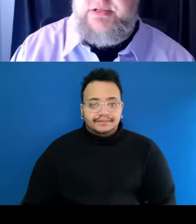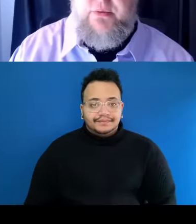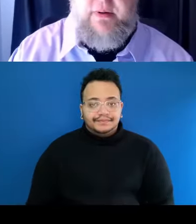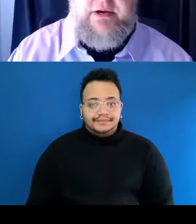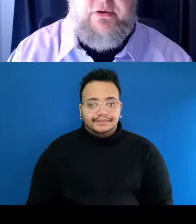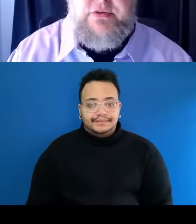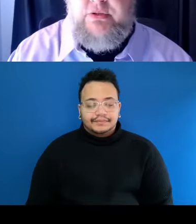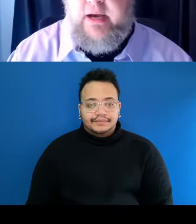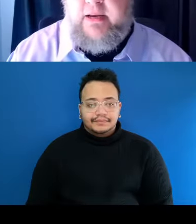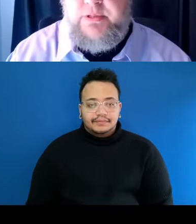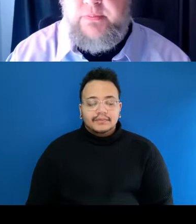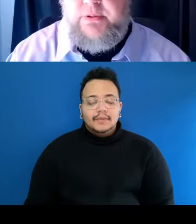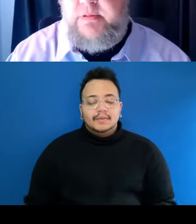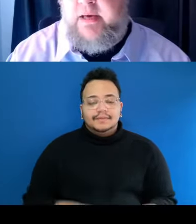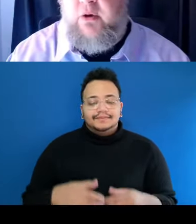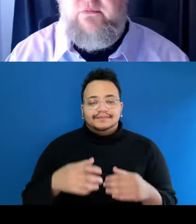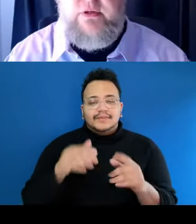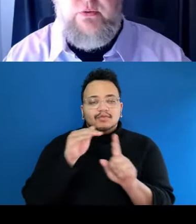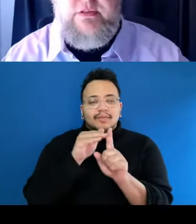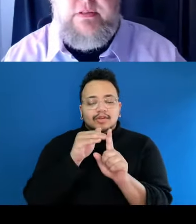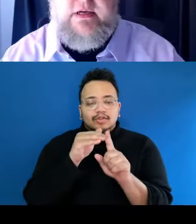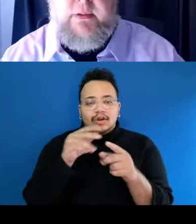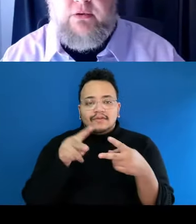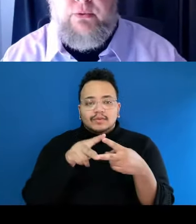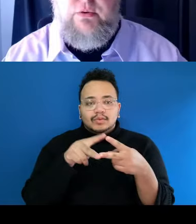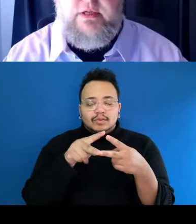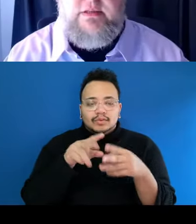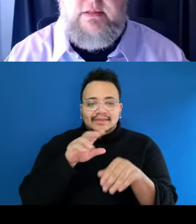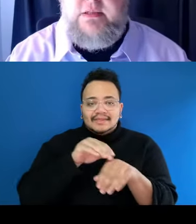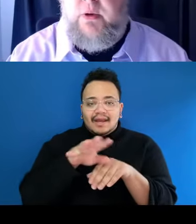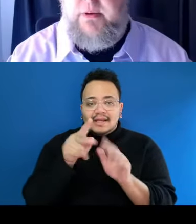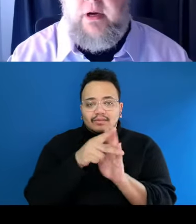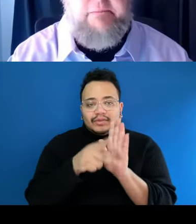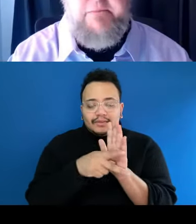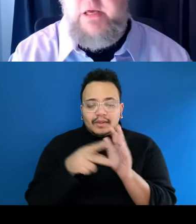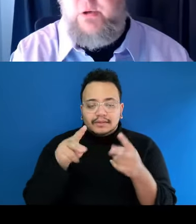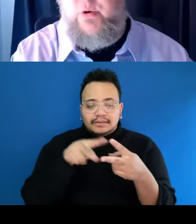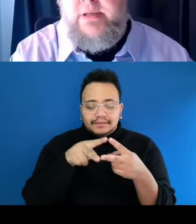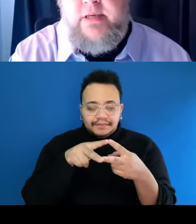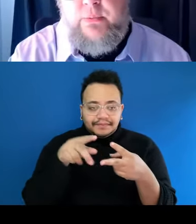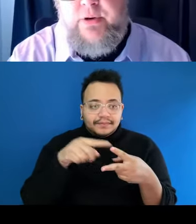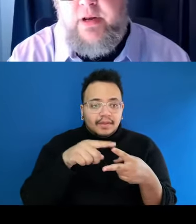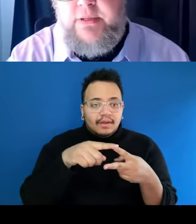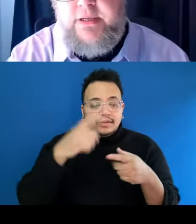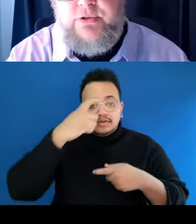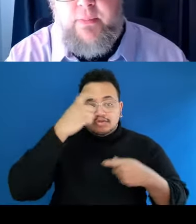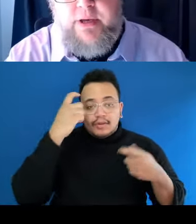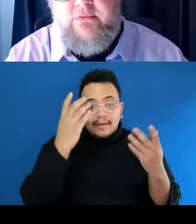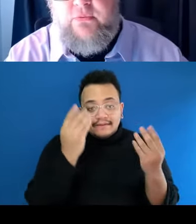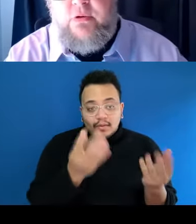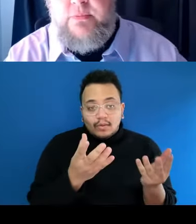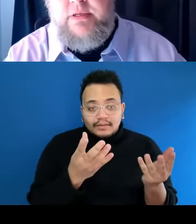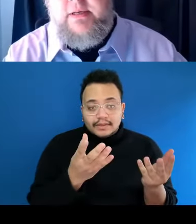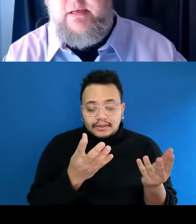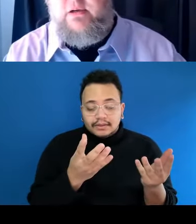Just a reminder of two guiding principles that hopefully you'll see coming through in today's webinar. One is that we try to be trauma informed